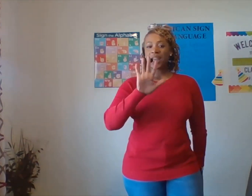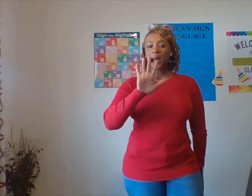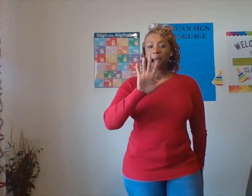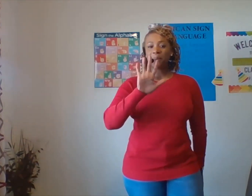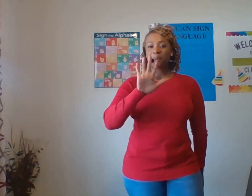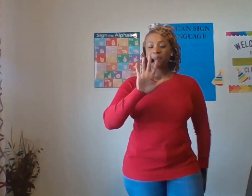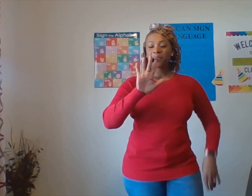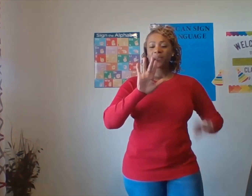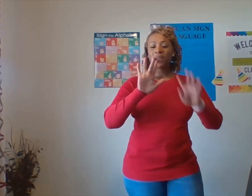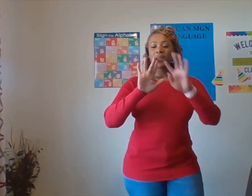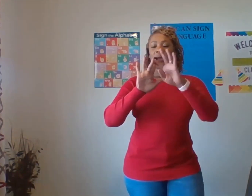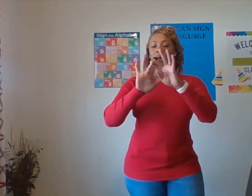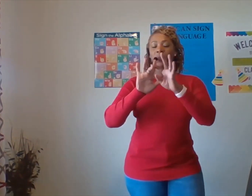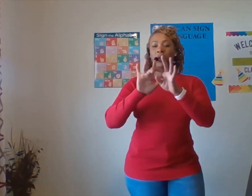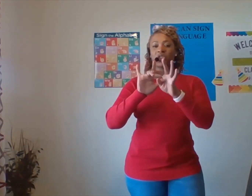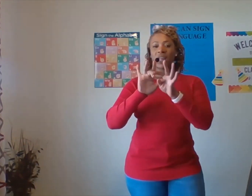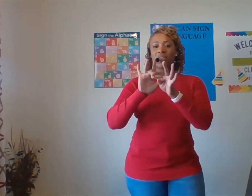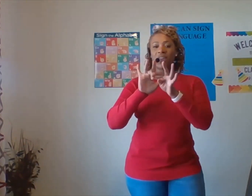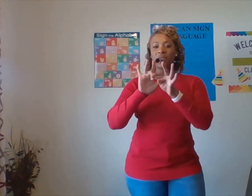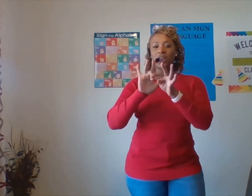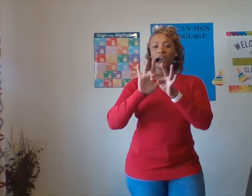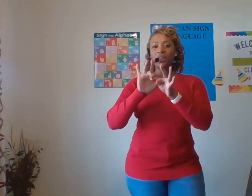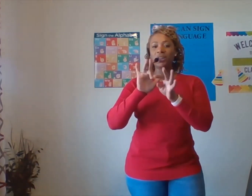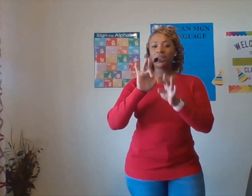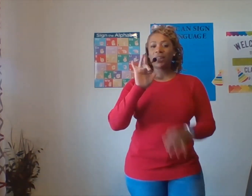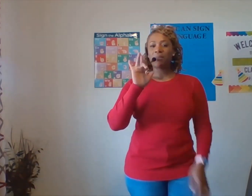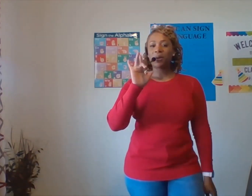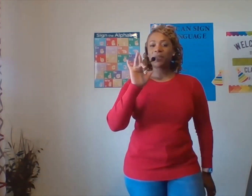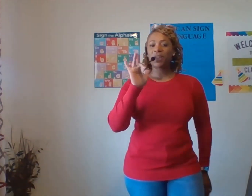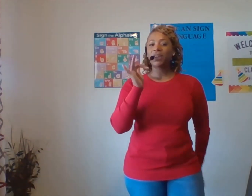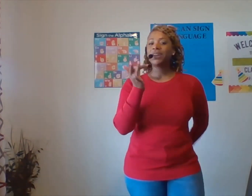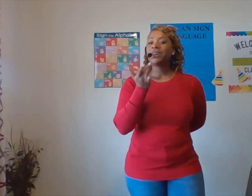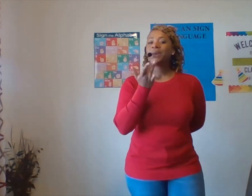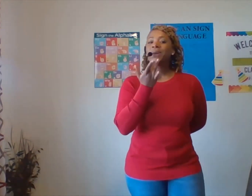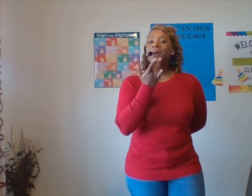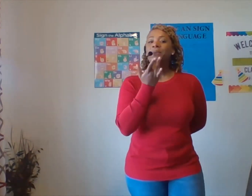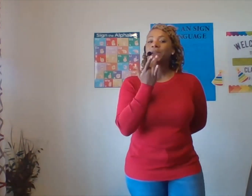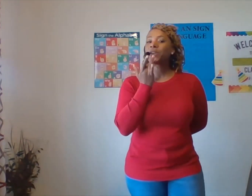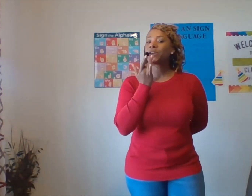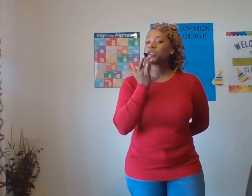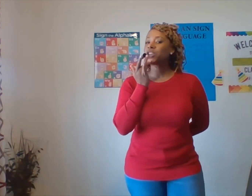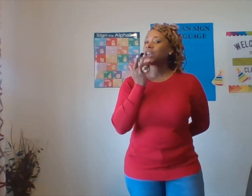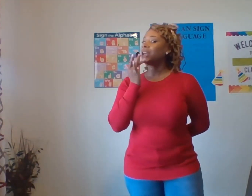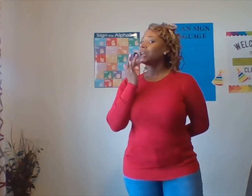hand up push down that finger that middle finger put it on your chin and